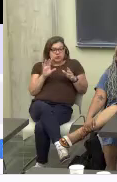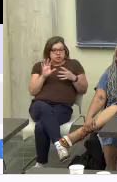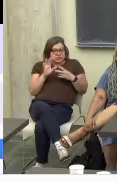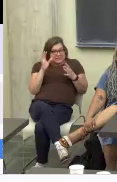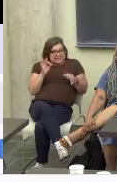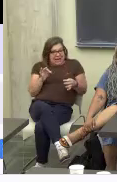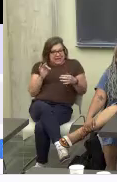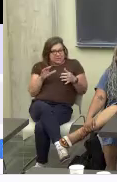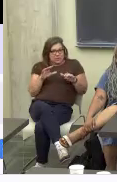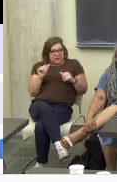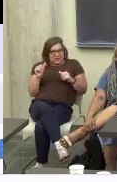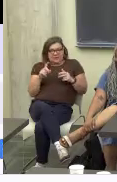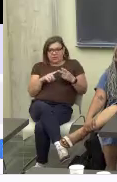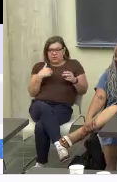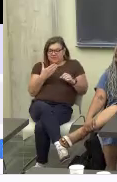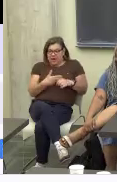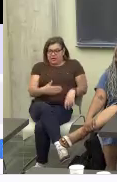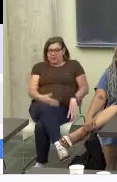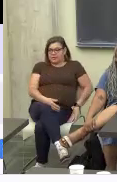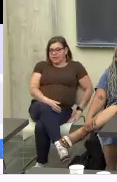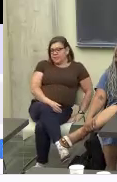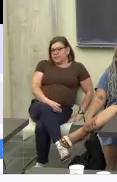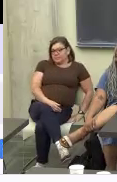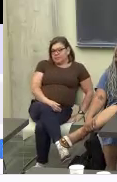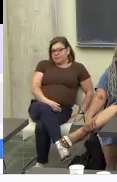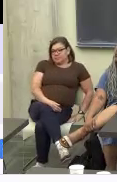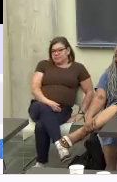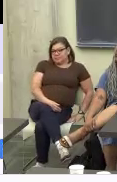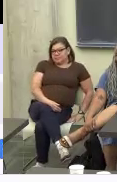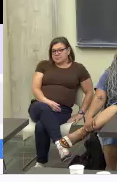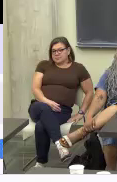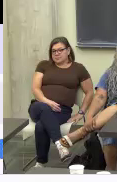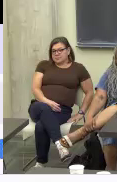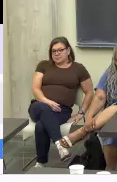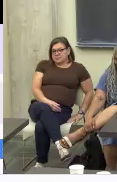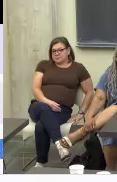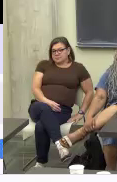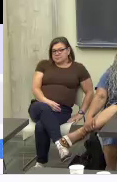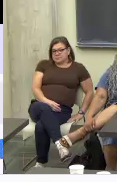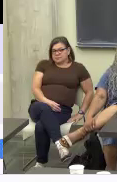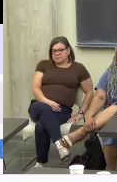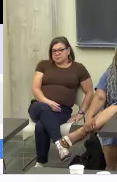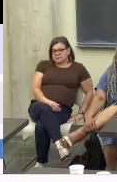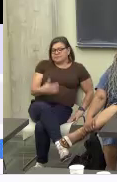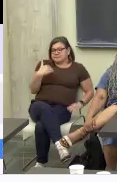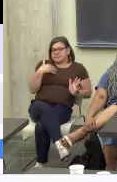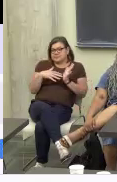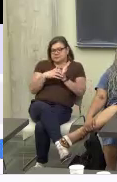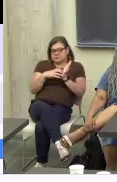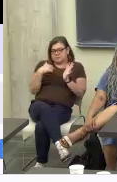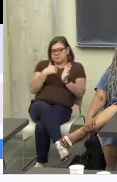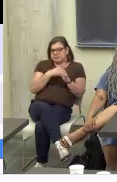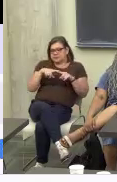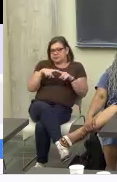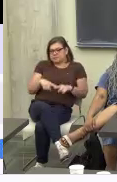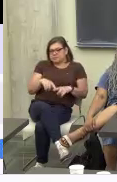Gotten rid of us. That's really fragile. And if we're dependent upon on our ability to stay